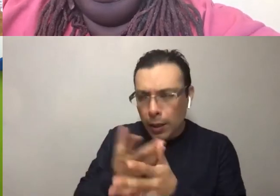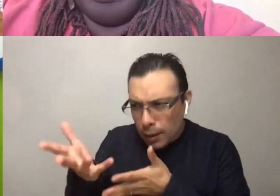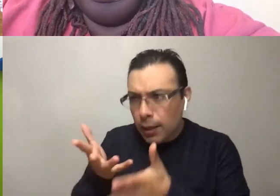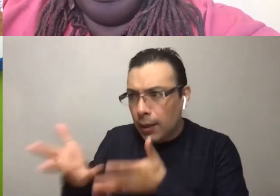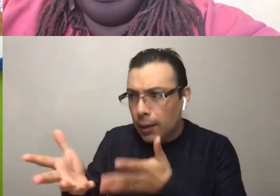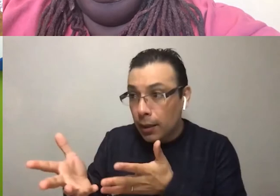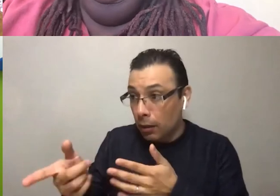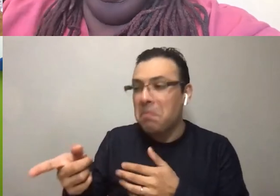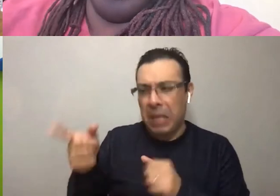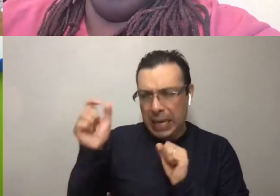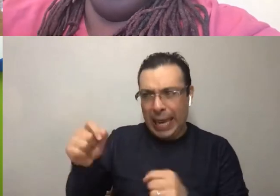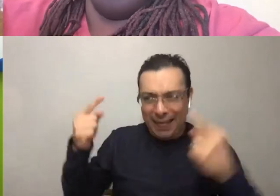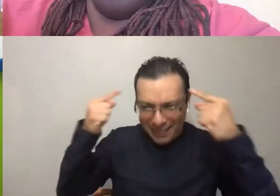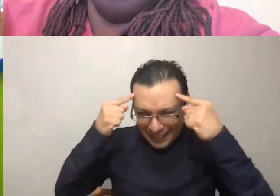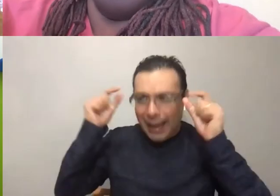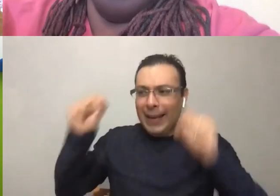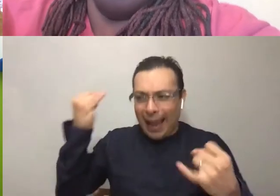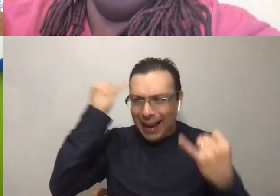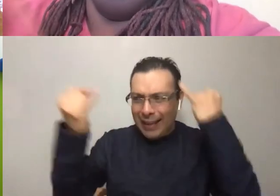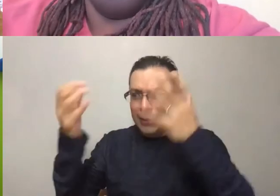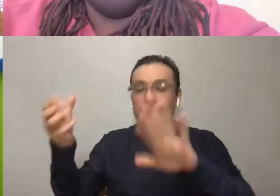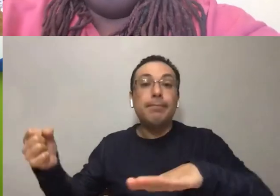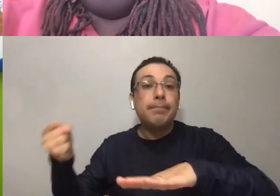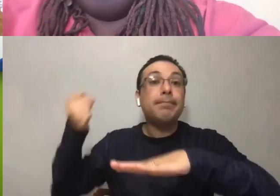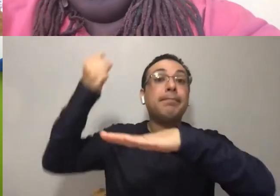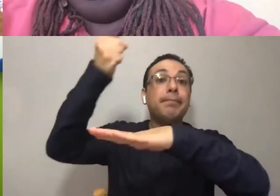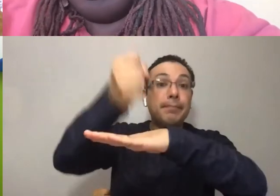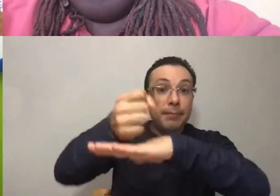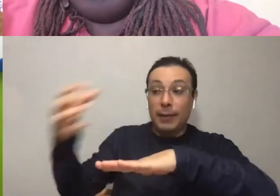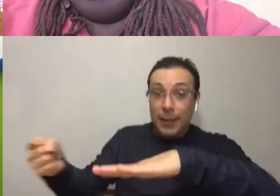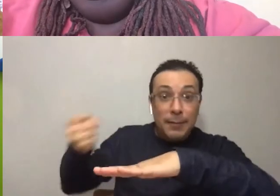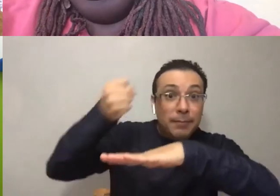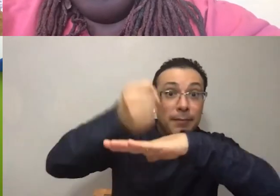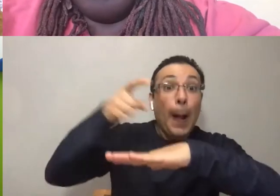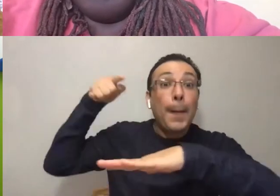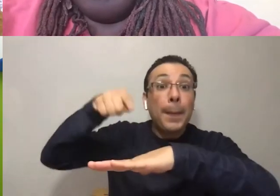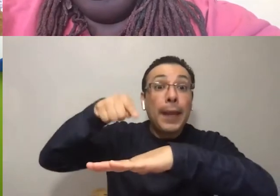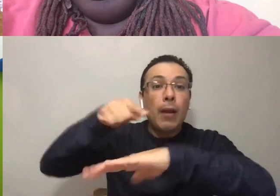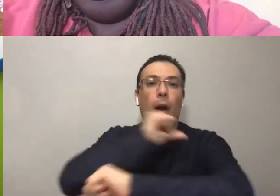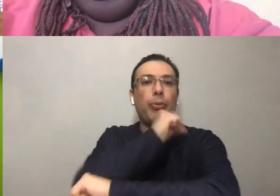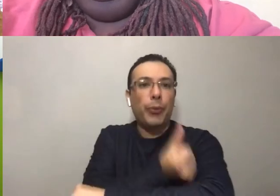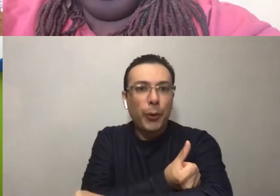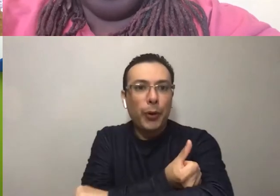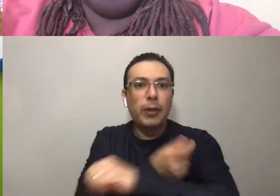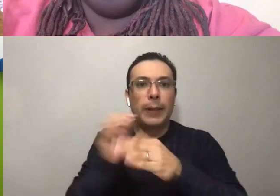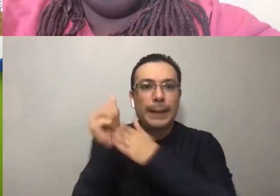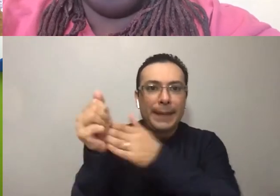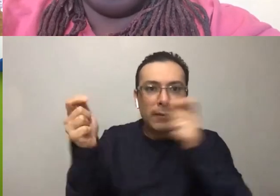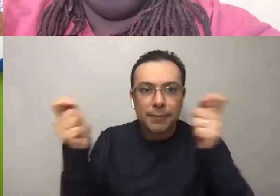Yeah, I think we really have to start centering people with disabilities in the public discourse, in the conversations that we’re having that matter.